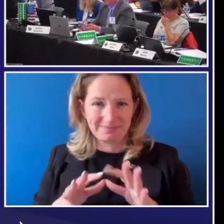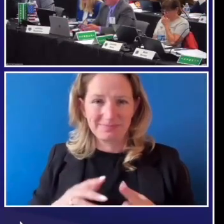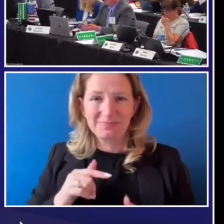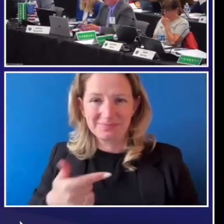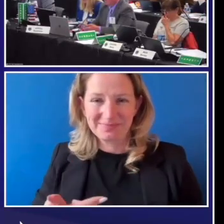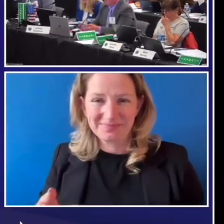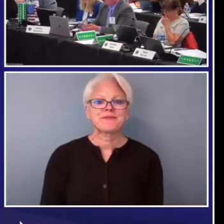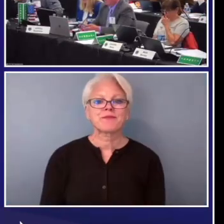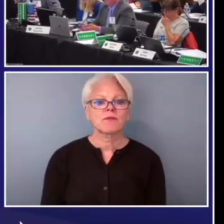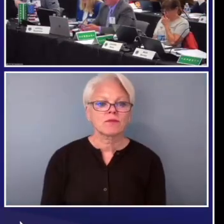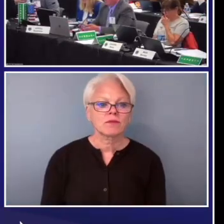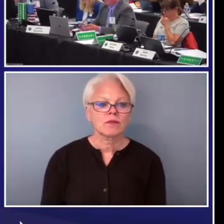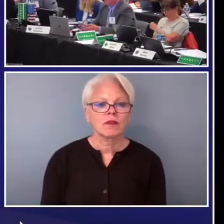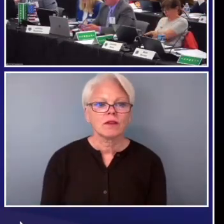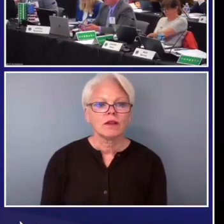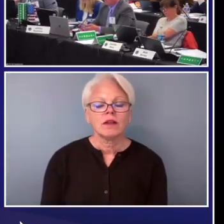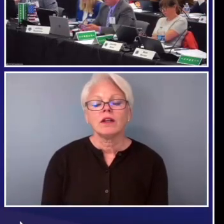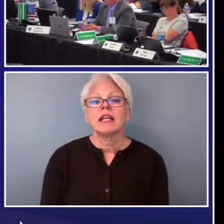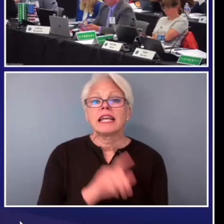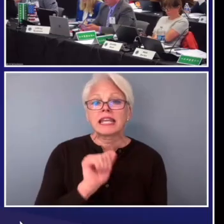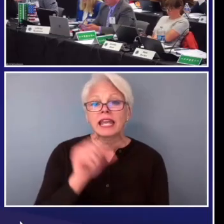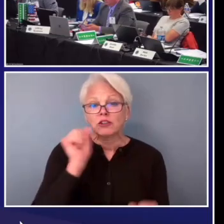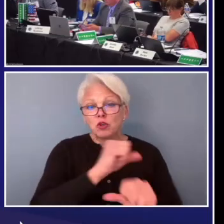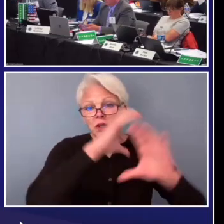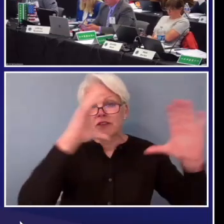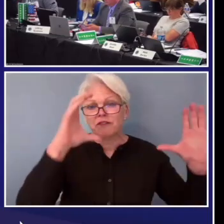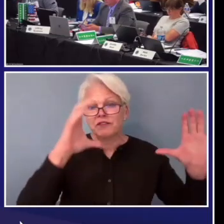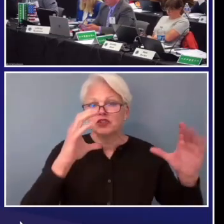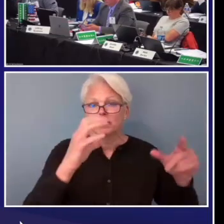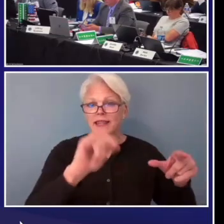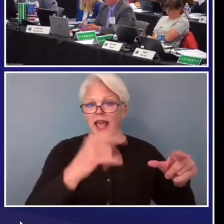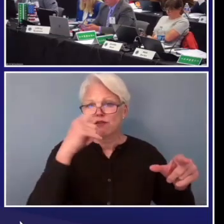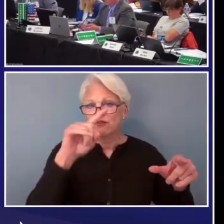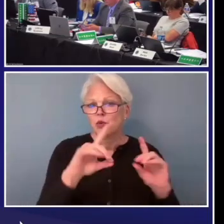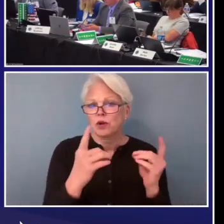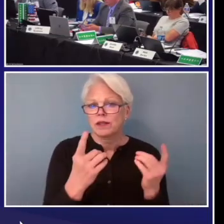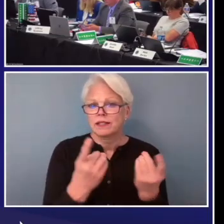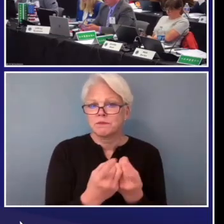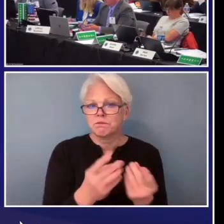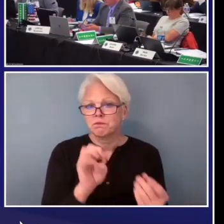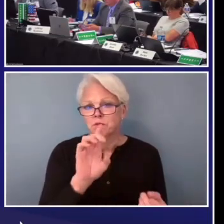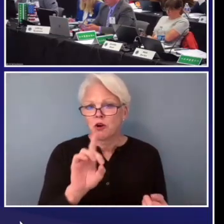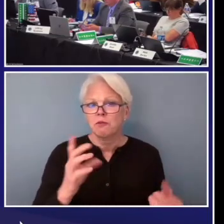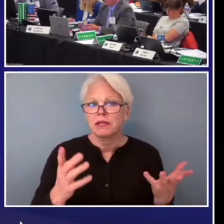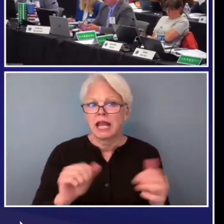What is, can you envision what this looks like for the department and, um, how can how are you ensuring that bad actors don't fall through the cracks and